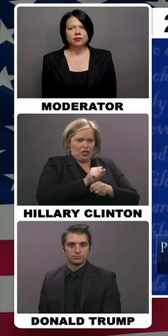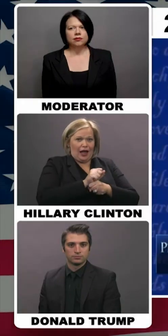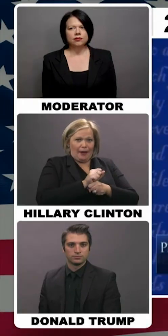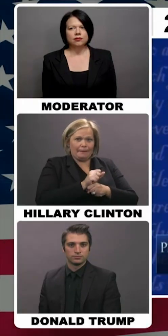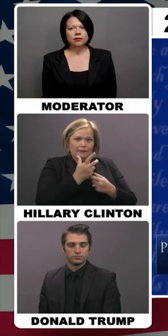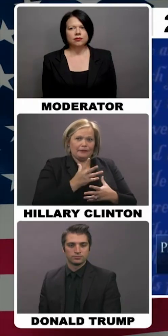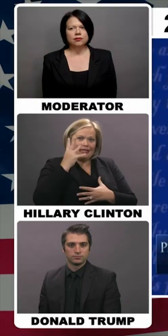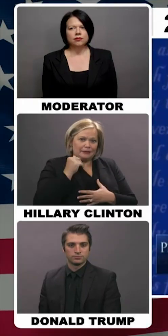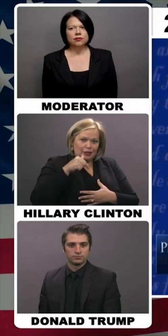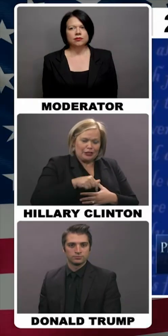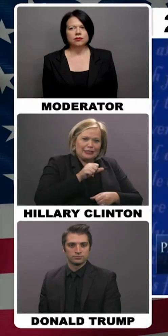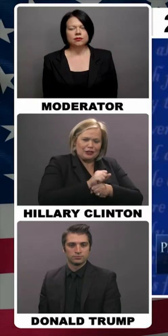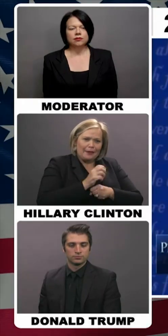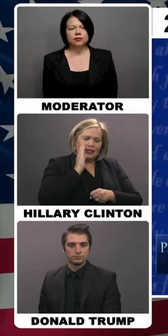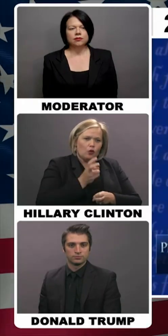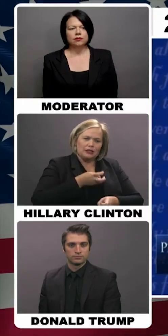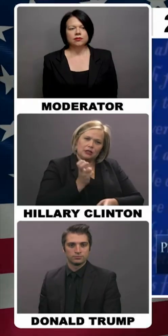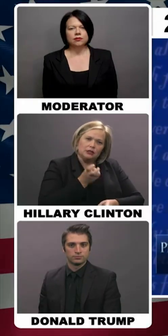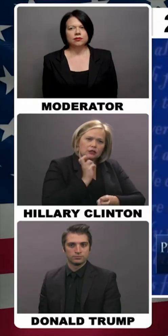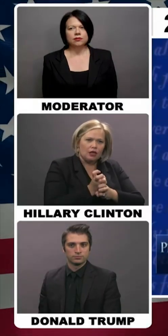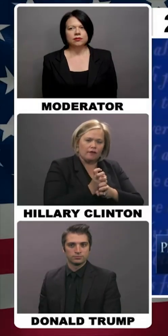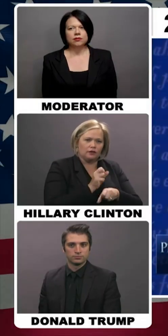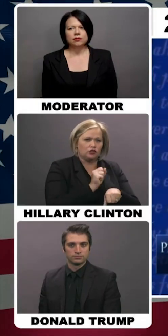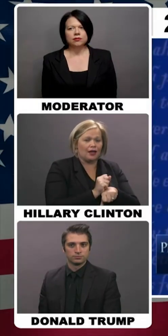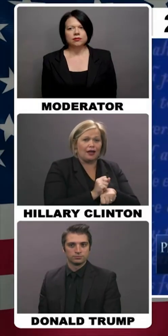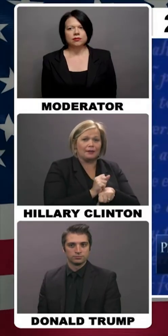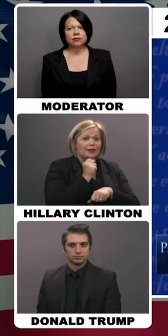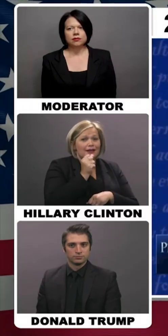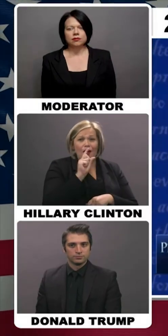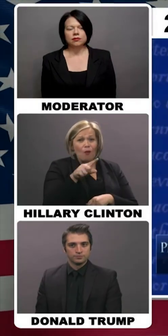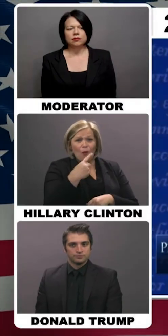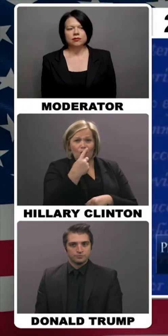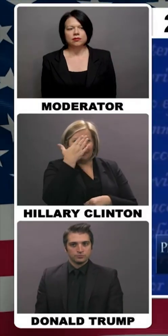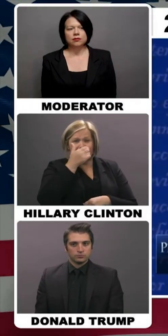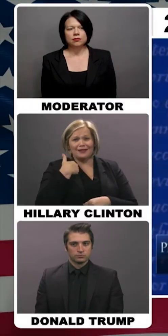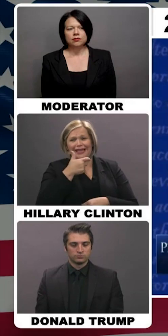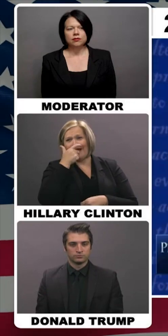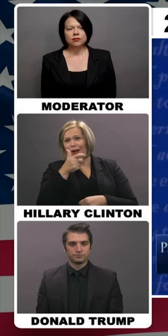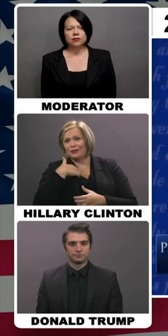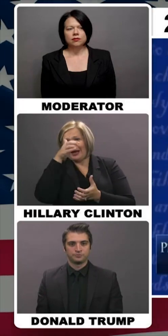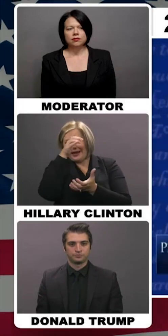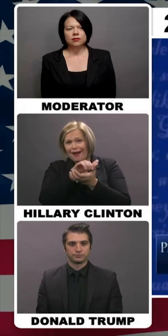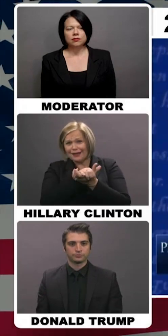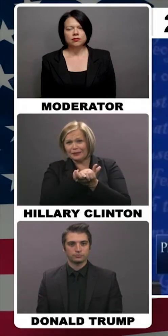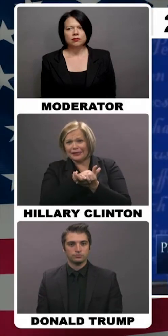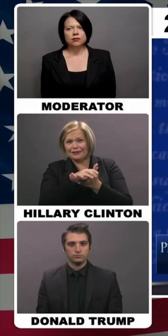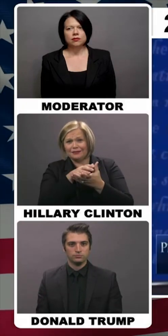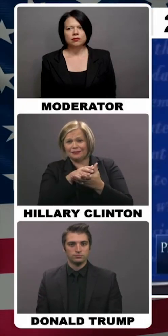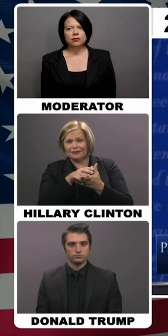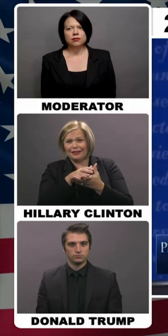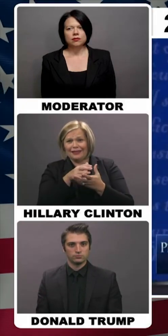and know how difficult it is, and it's not just because I watched my husband take a $300 billion deficit